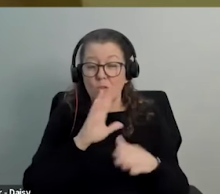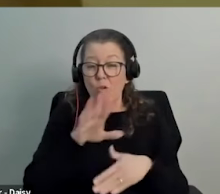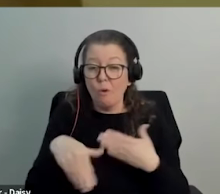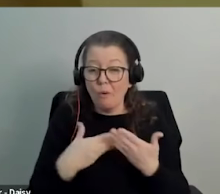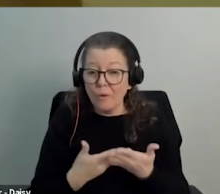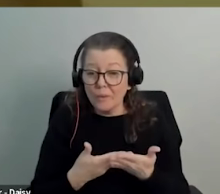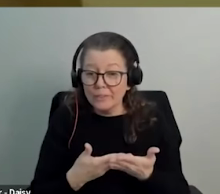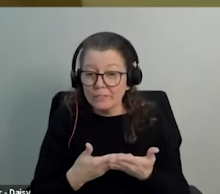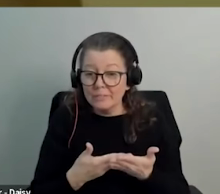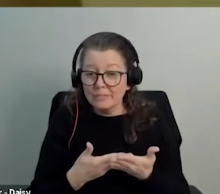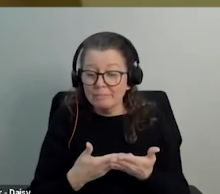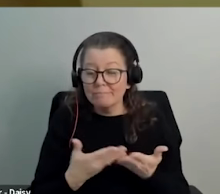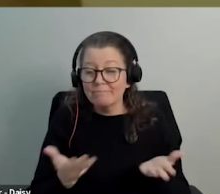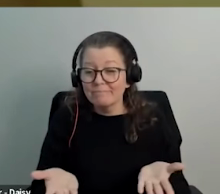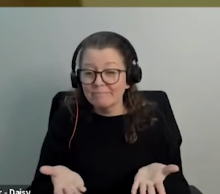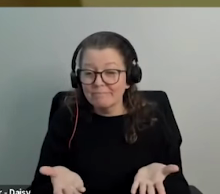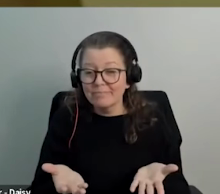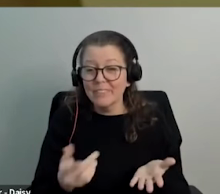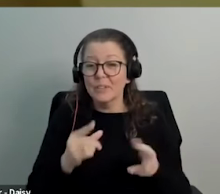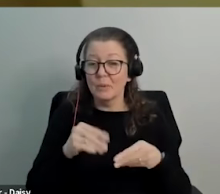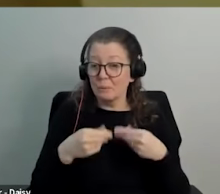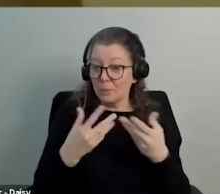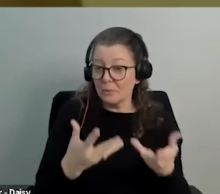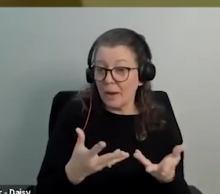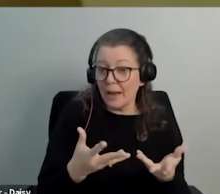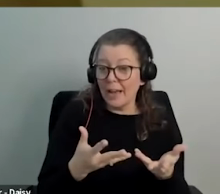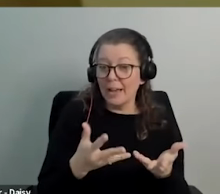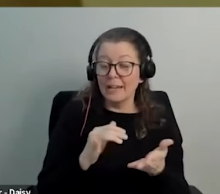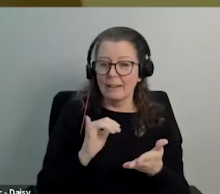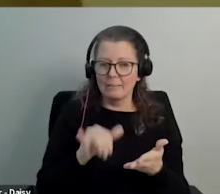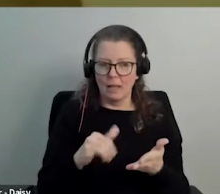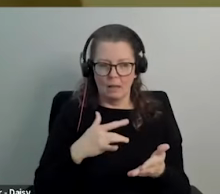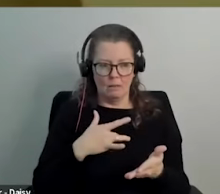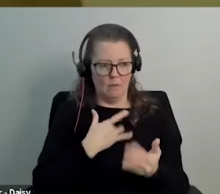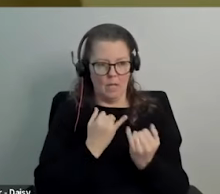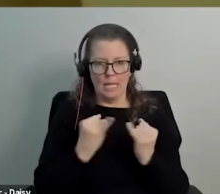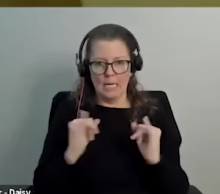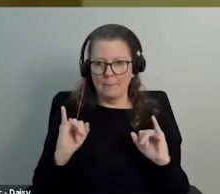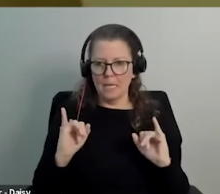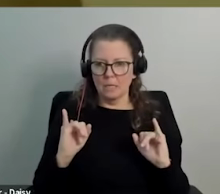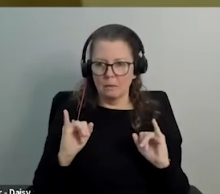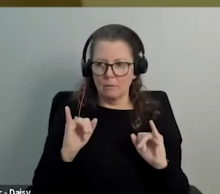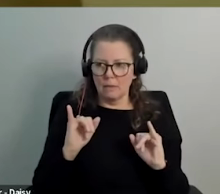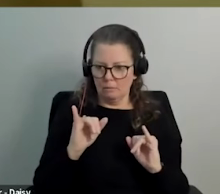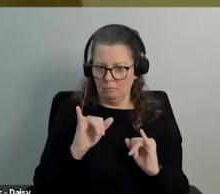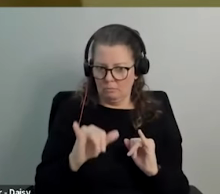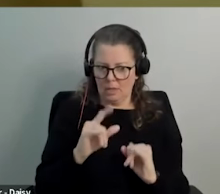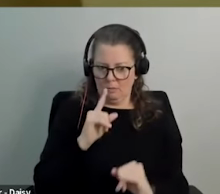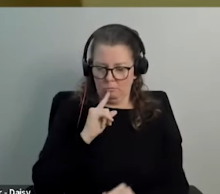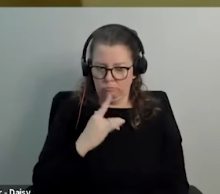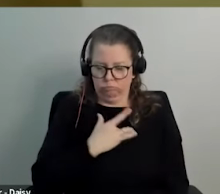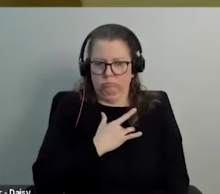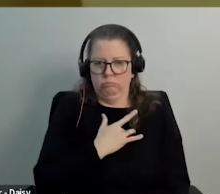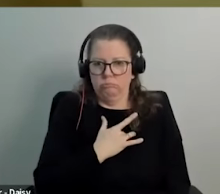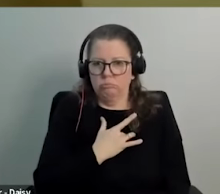And again, if you have a product or service you're trying to provide that's gonna provide people with independence in their lives, that's what counts. And then it goes back to your brand.